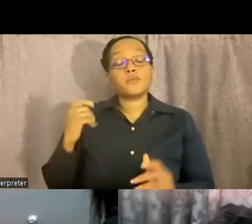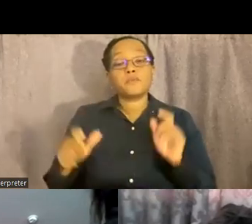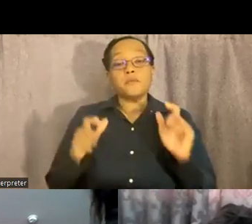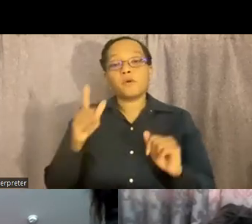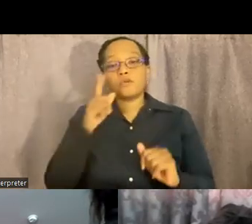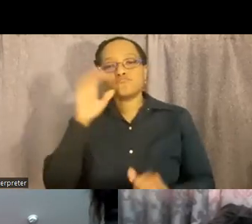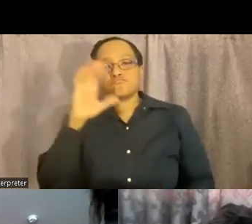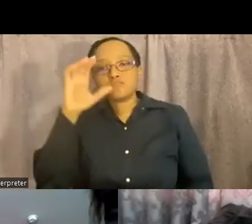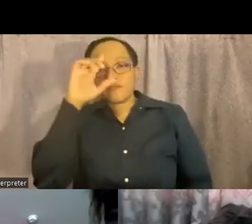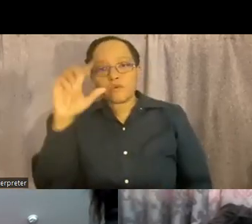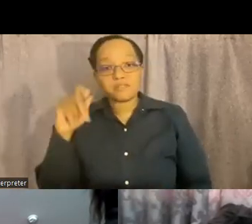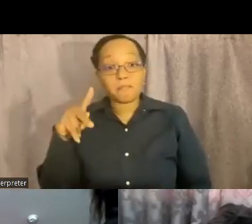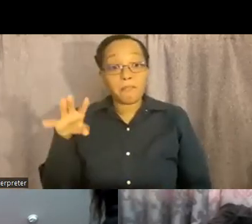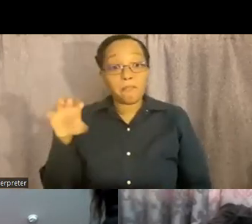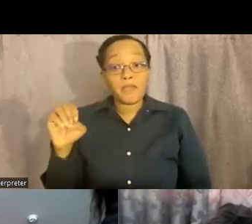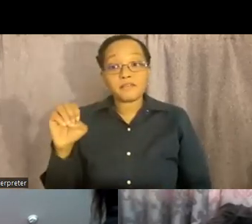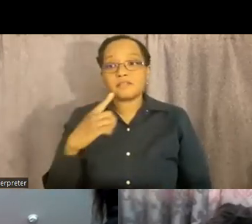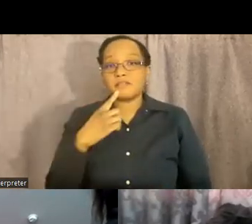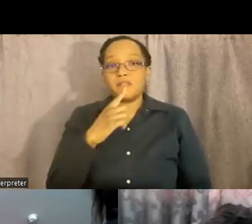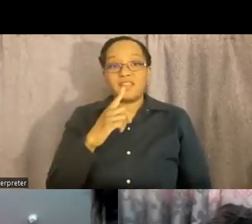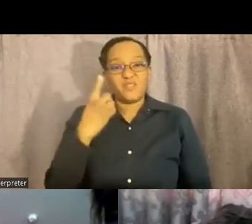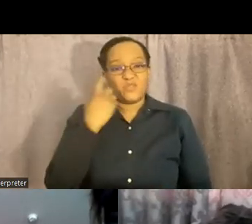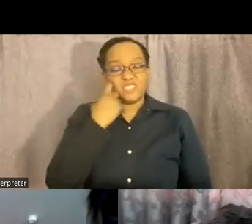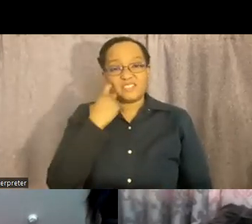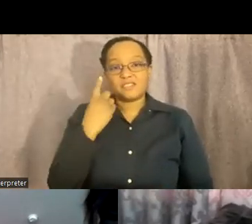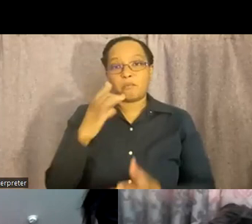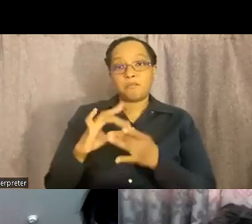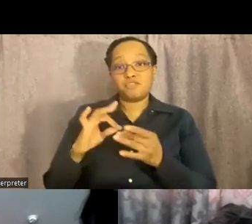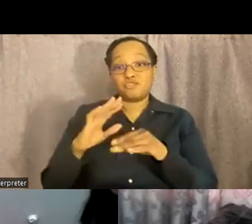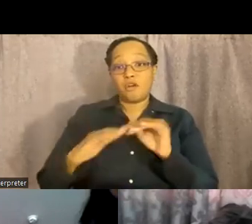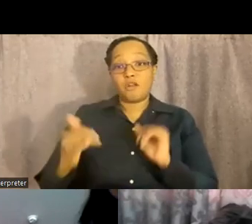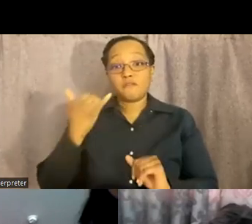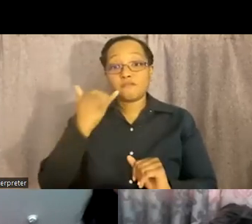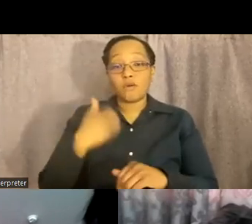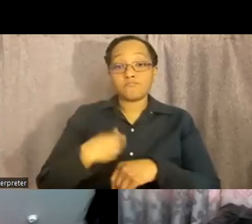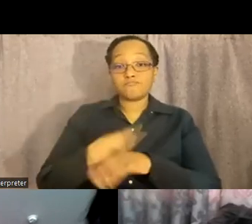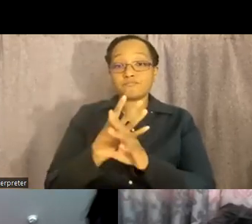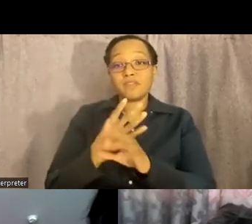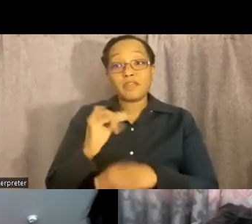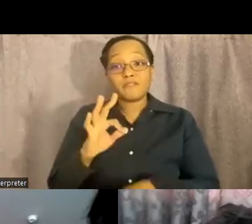space, it was recently raised on a call other folks with disabilities and in particular